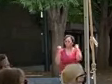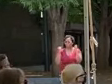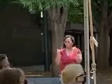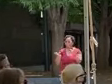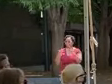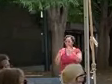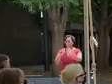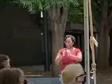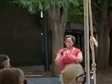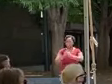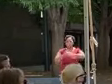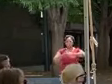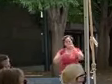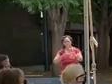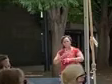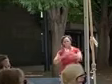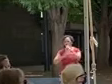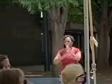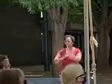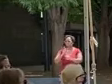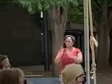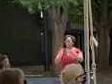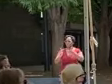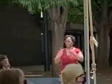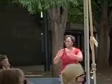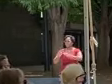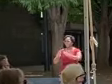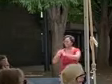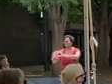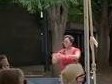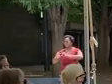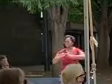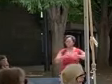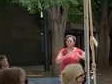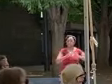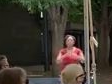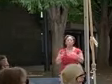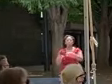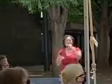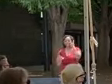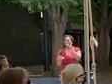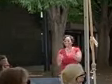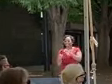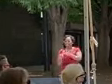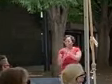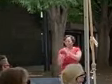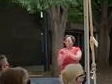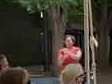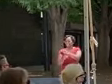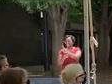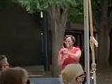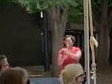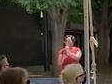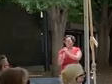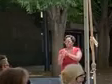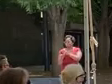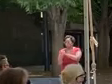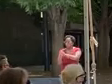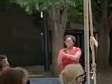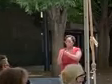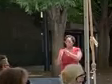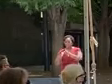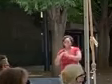and it is in this spirit the work of ensuring a robust and equitable ADA continues with the next generation of disability activists.